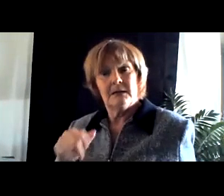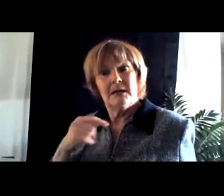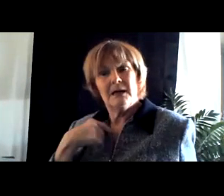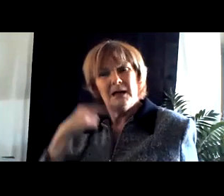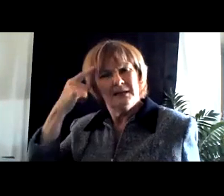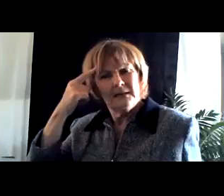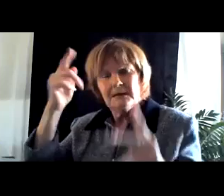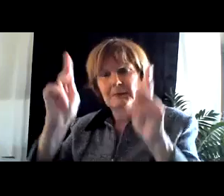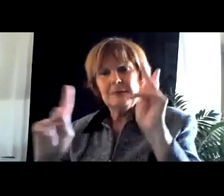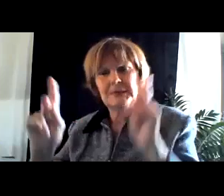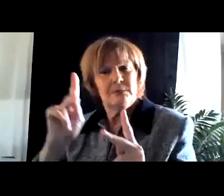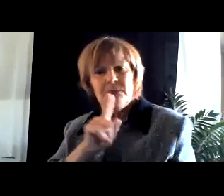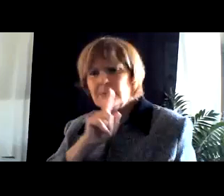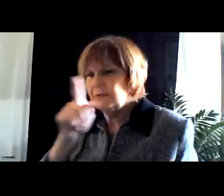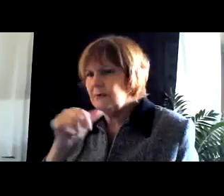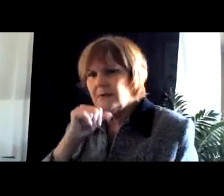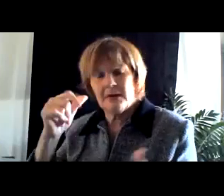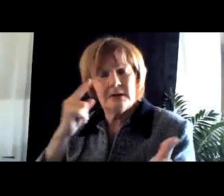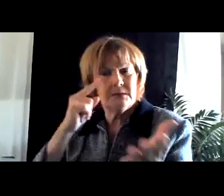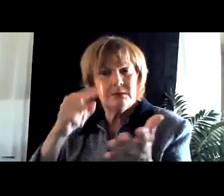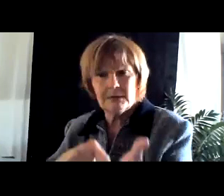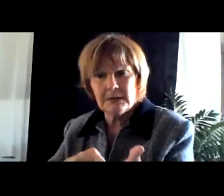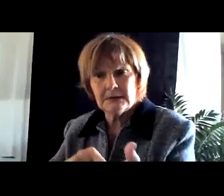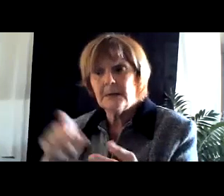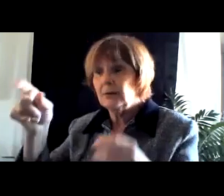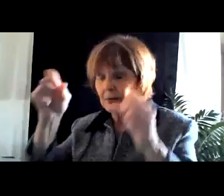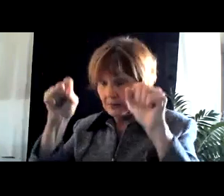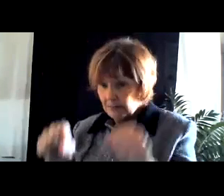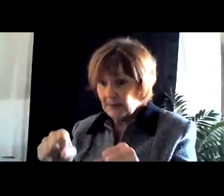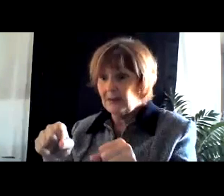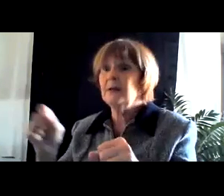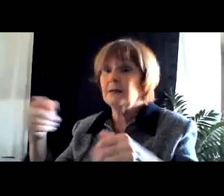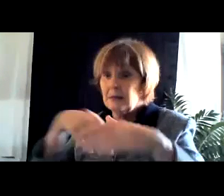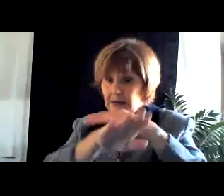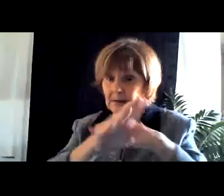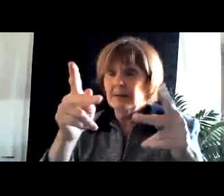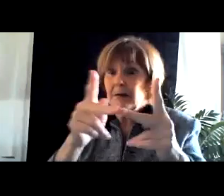is that you can possibly get them into a place rather easily, but it may be unbelievably difficult